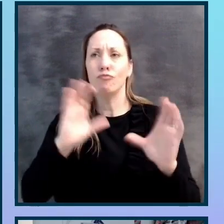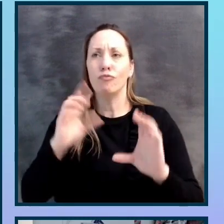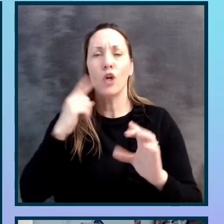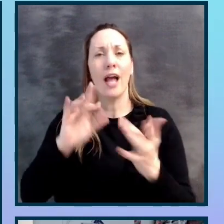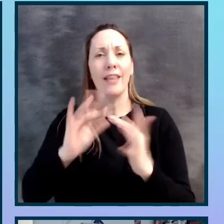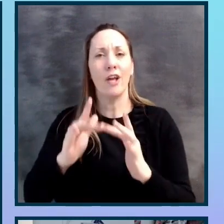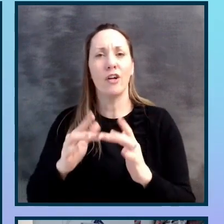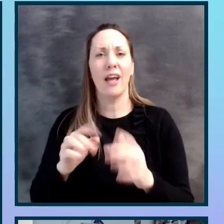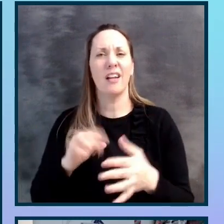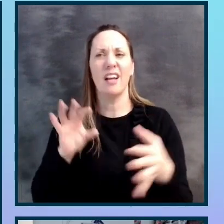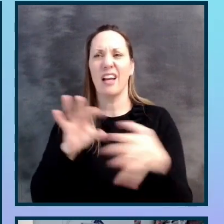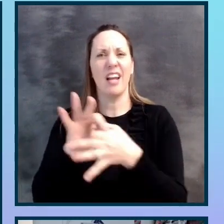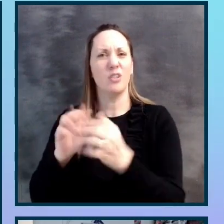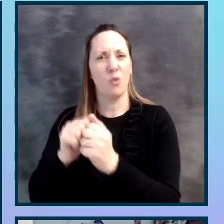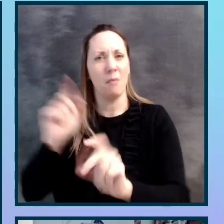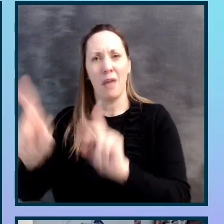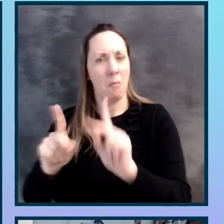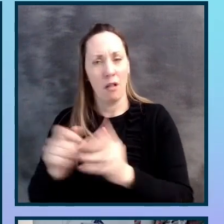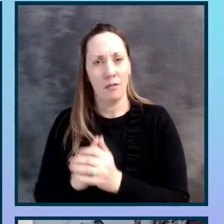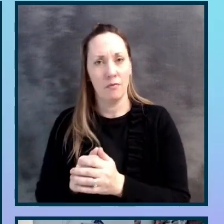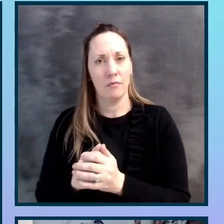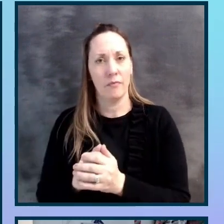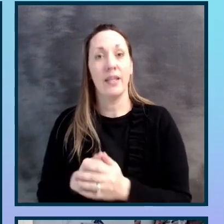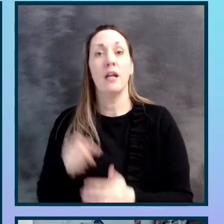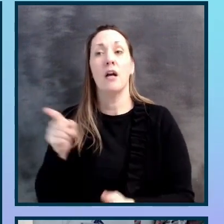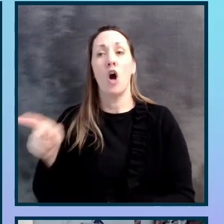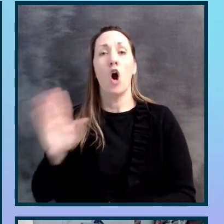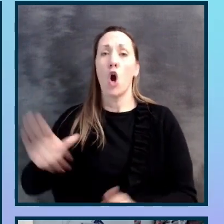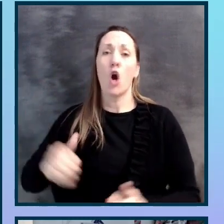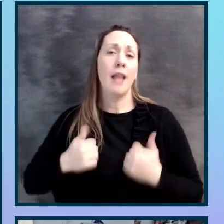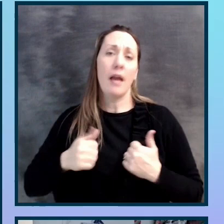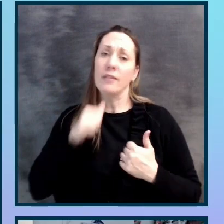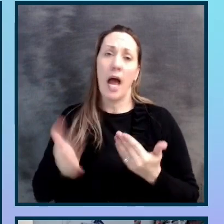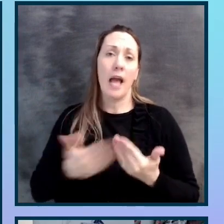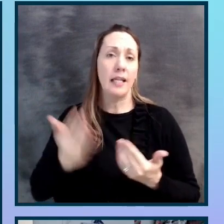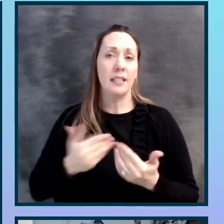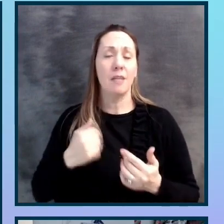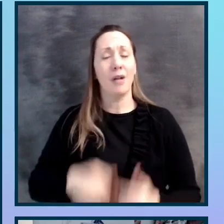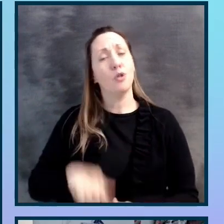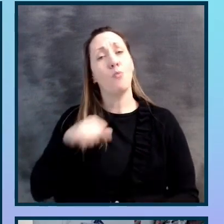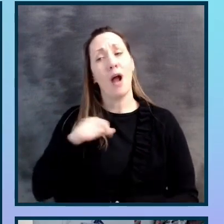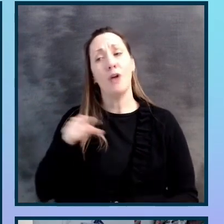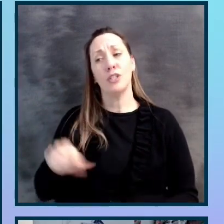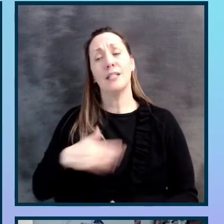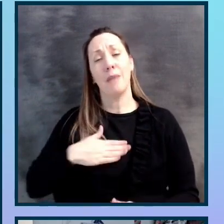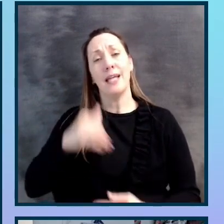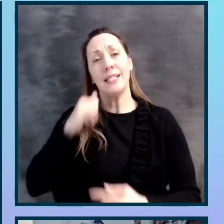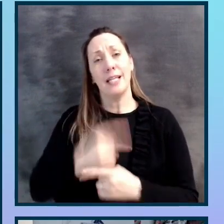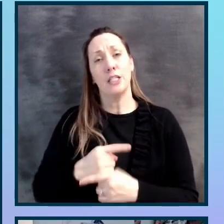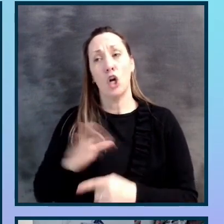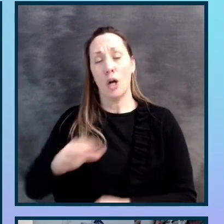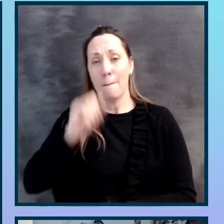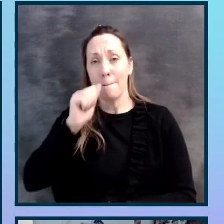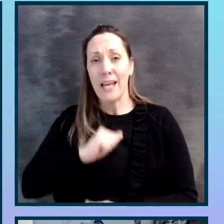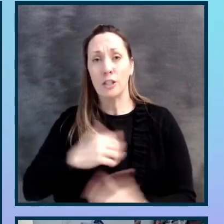Cindy's life hasn't been easy and she's faced so many challenges, but I'm so very proud that she's my sister. Her patience, strength, and faith